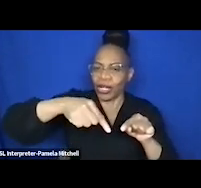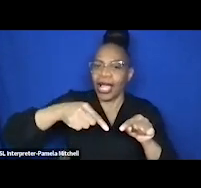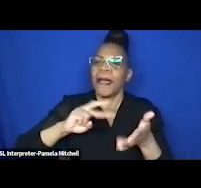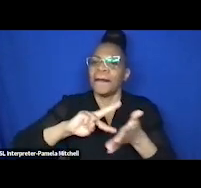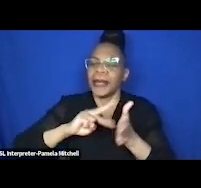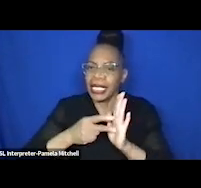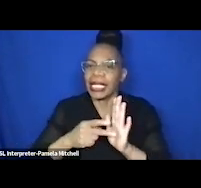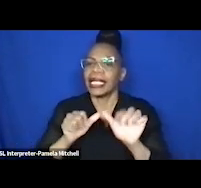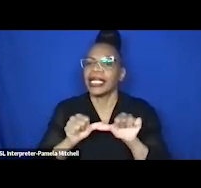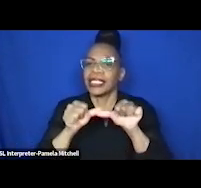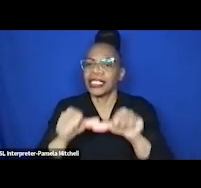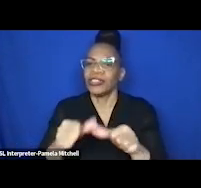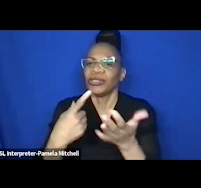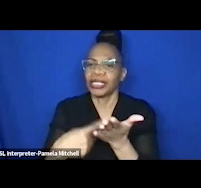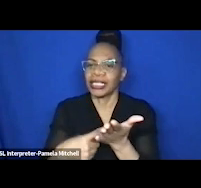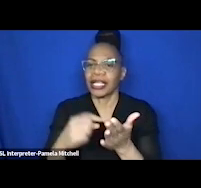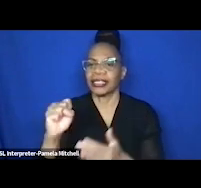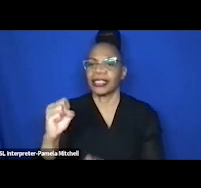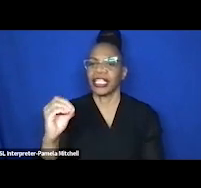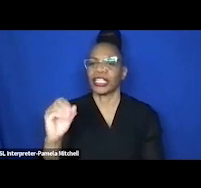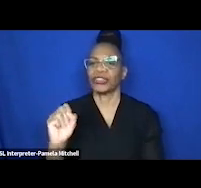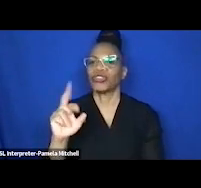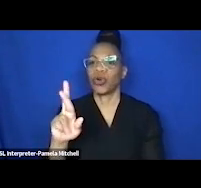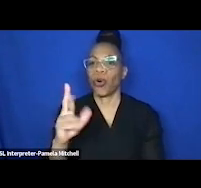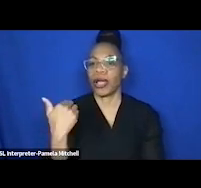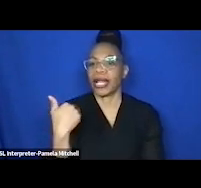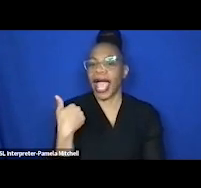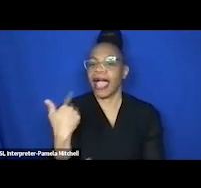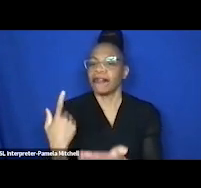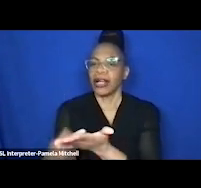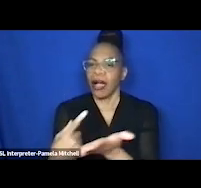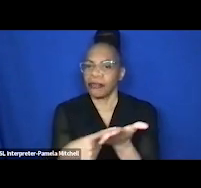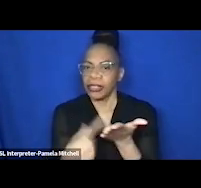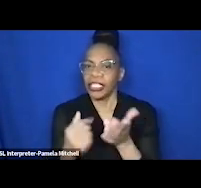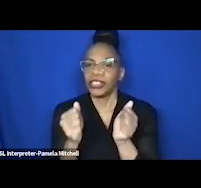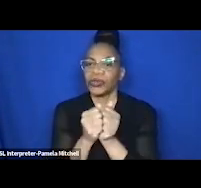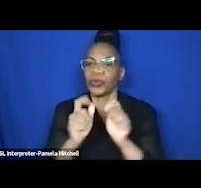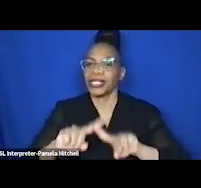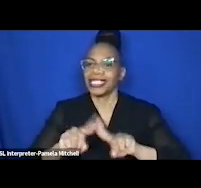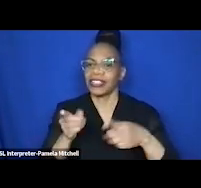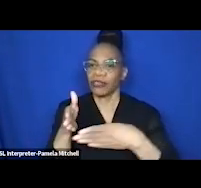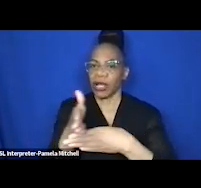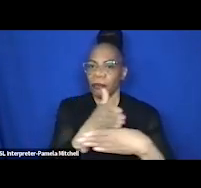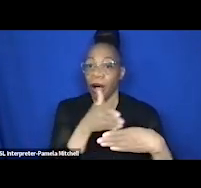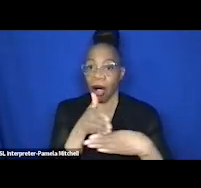and having conversations with different partners. And I think all of those kind of conversations